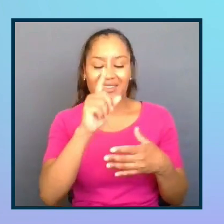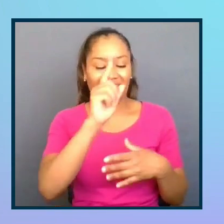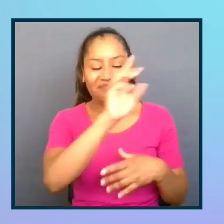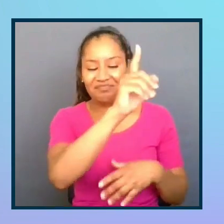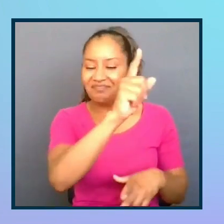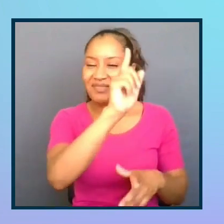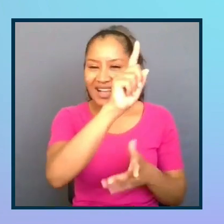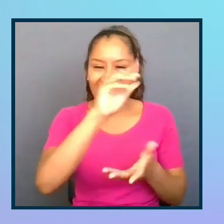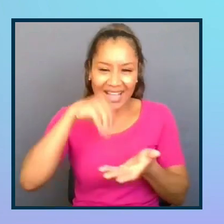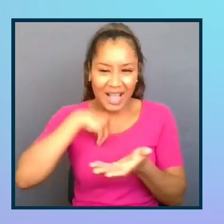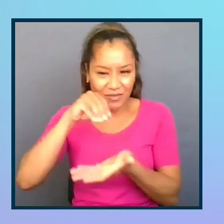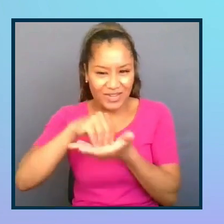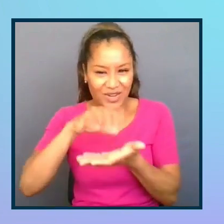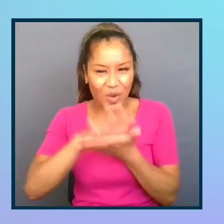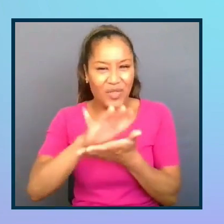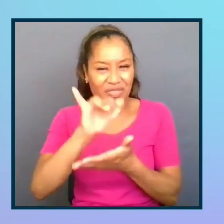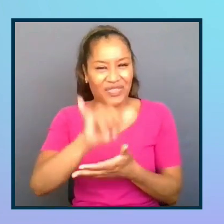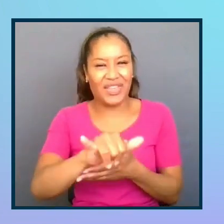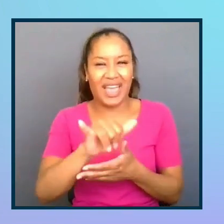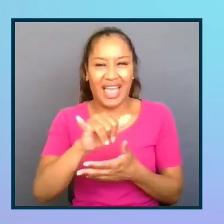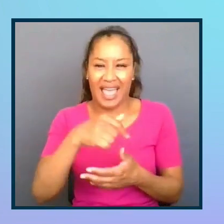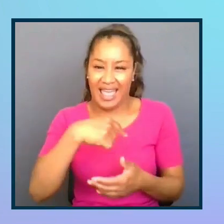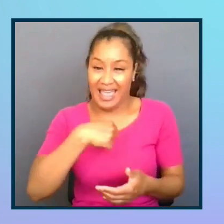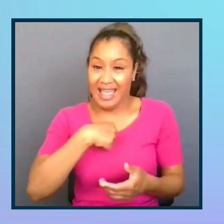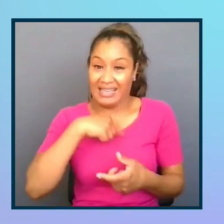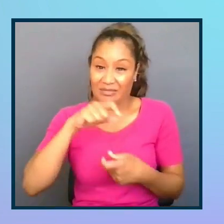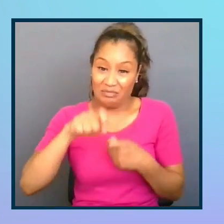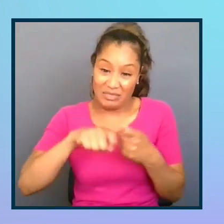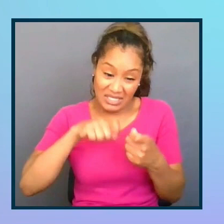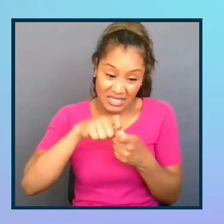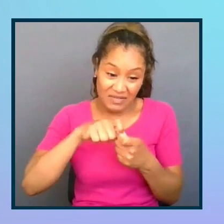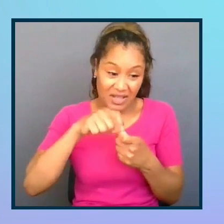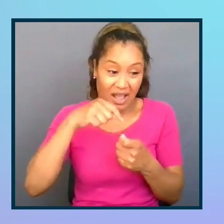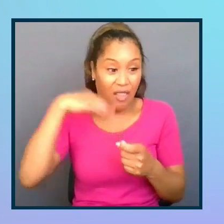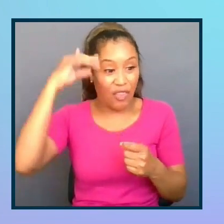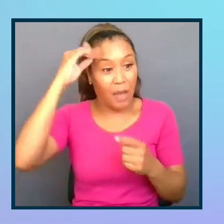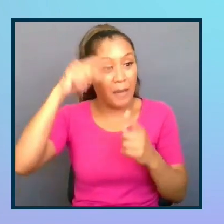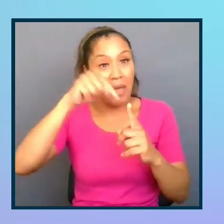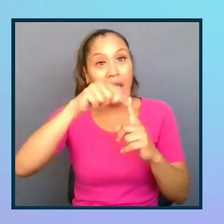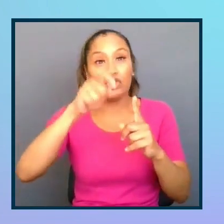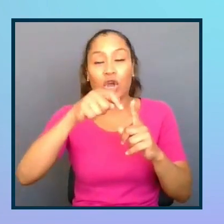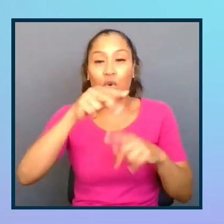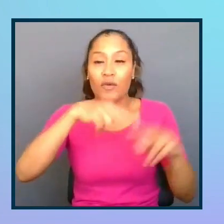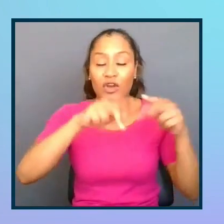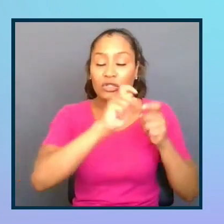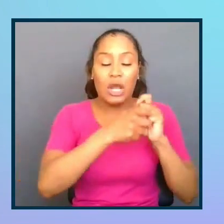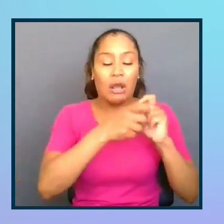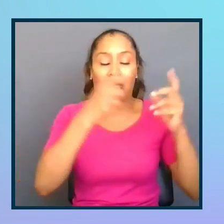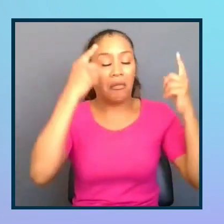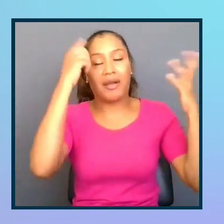'cause it's not something that I've specifically considered that we needed to review and change, but yeah, fresh eyes,